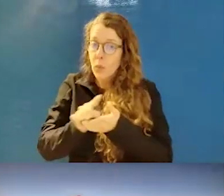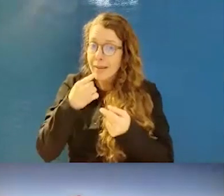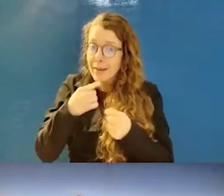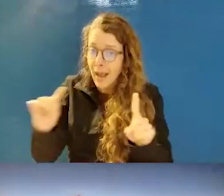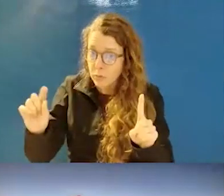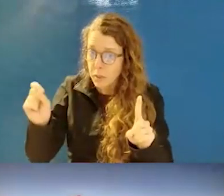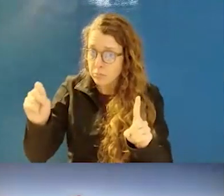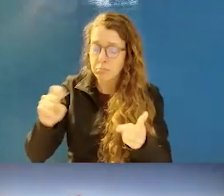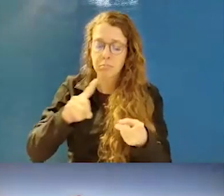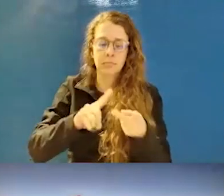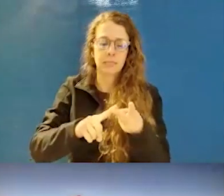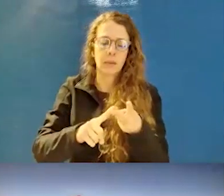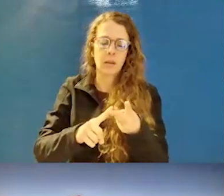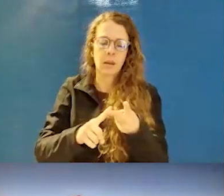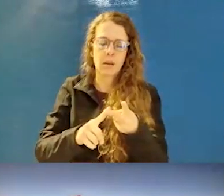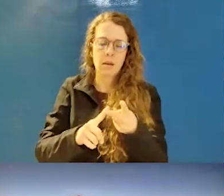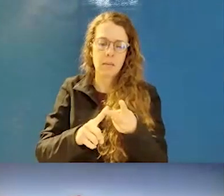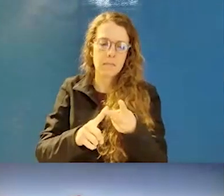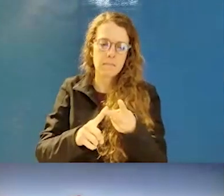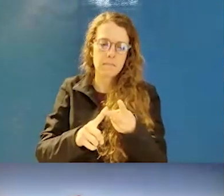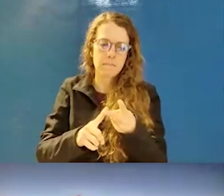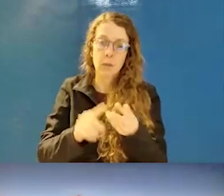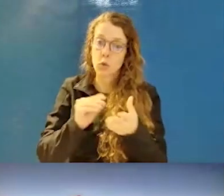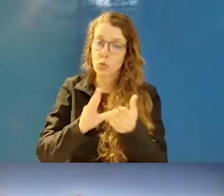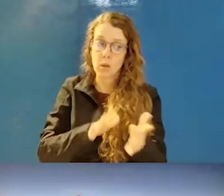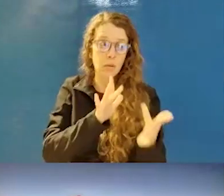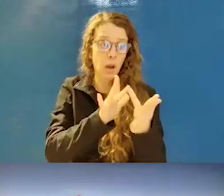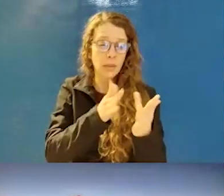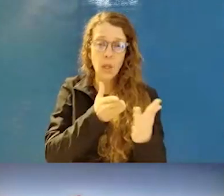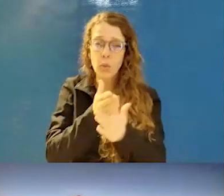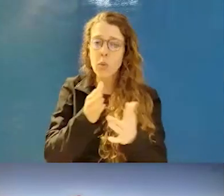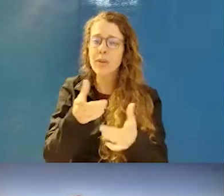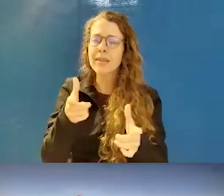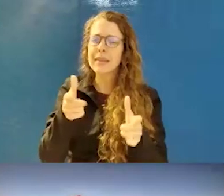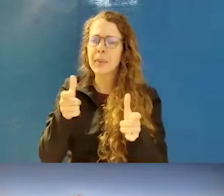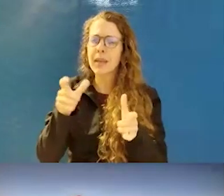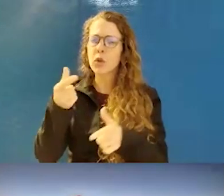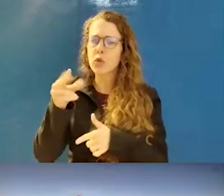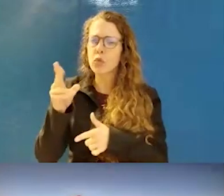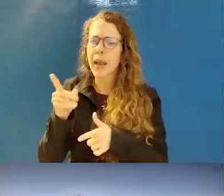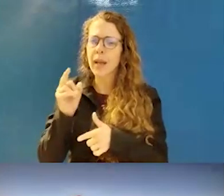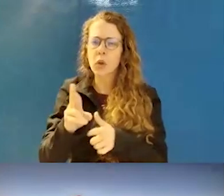You are contacting, students through the SpeedGrader to, you know, give them feedback.